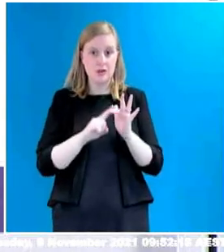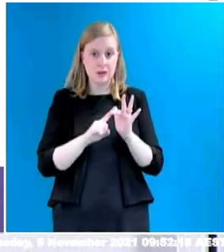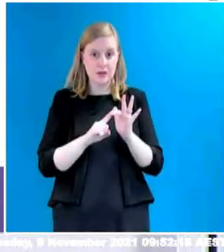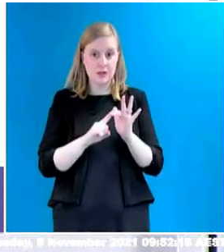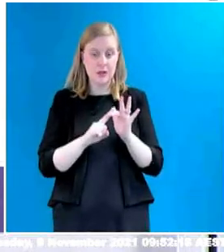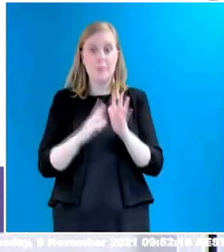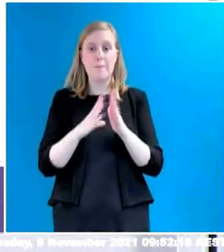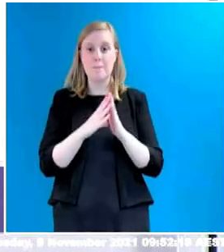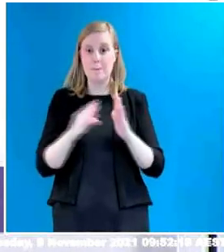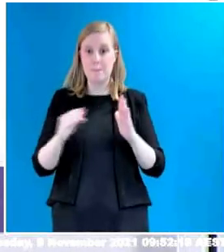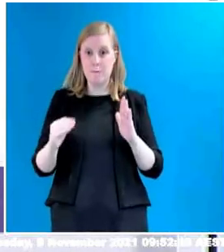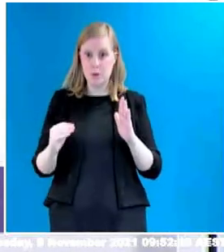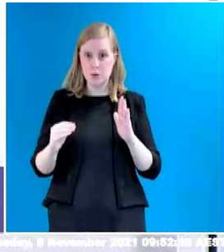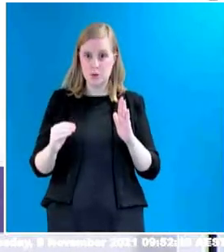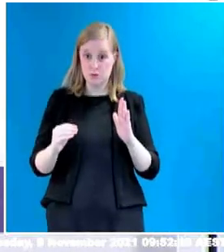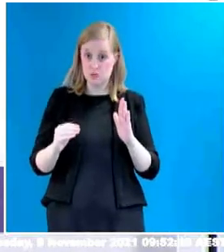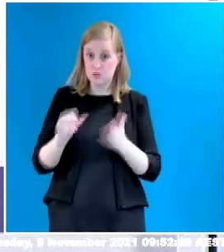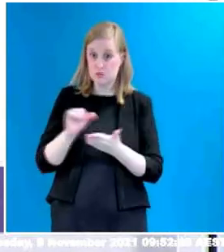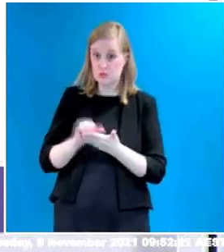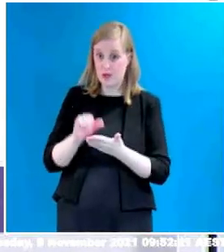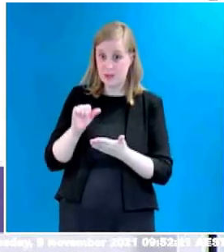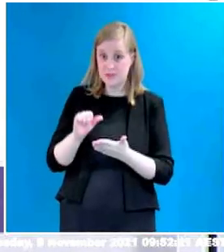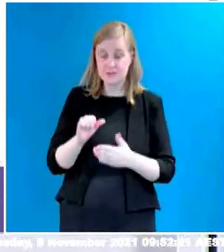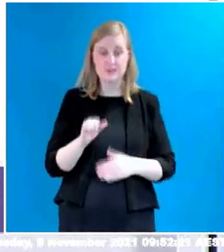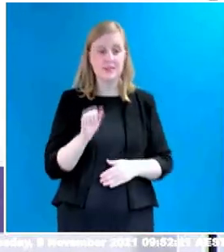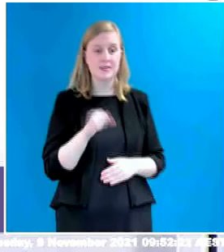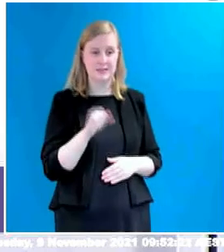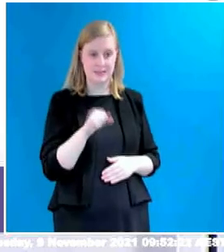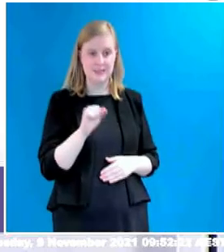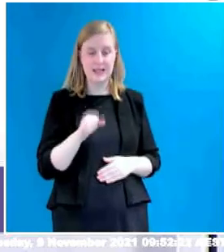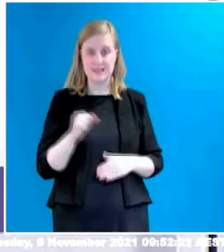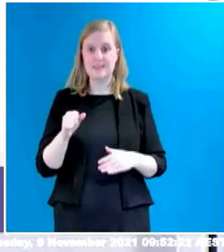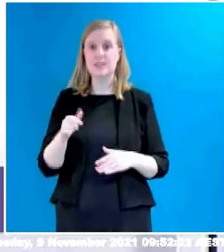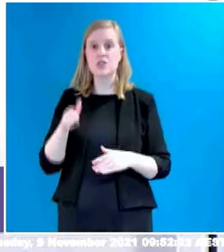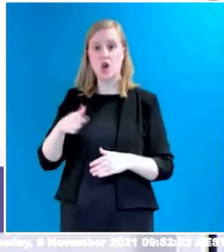It's an ordinary Act of Parliament, like the UK, and the dialogue model is felt